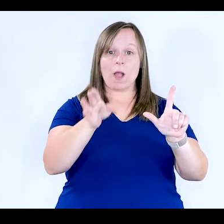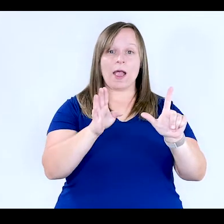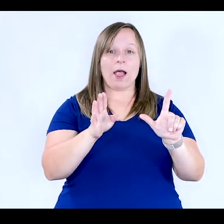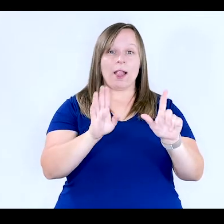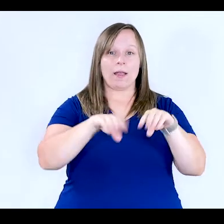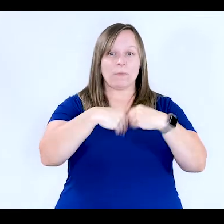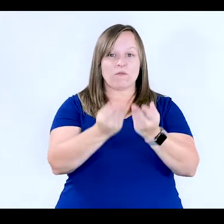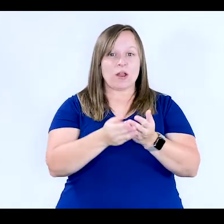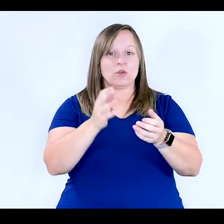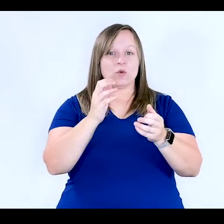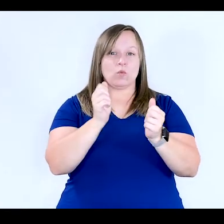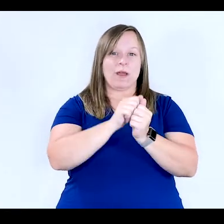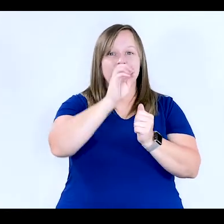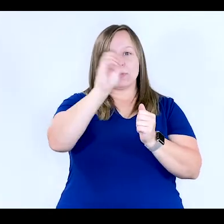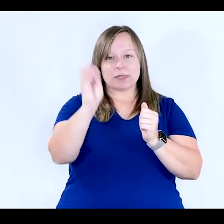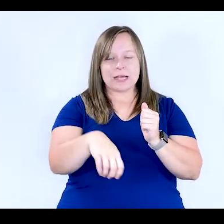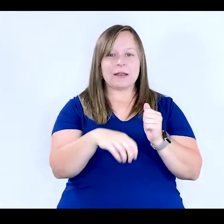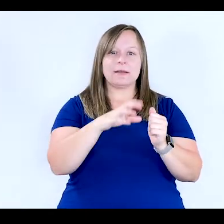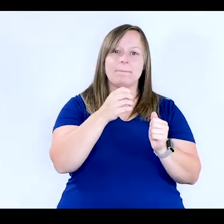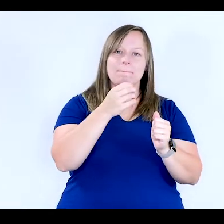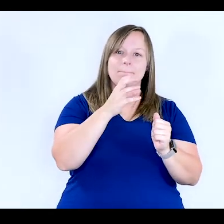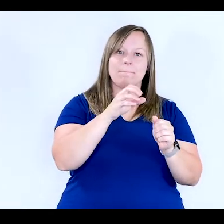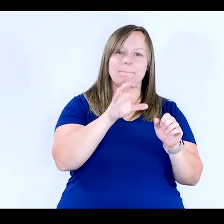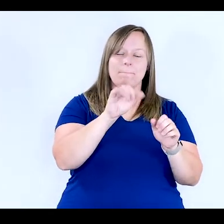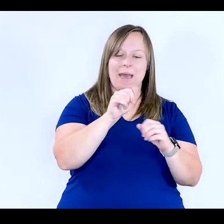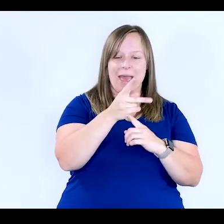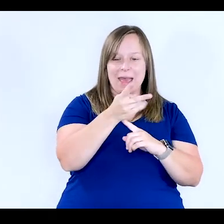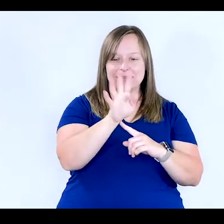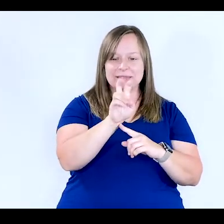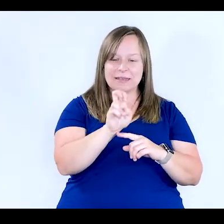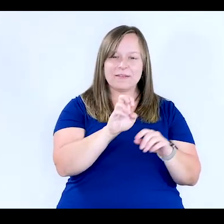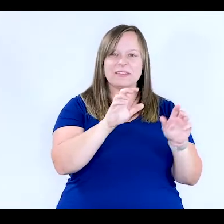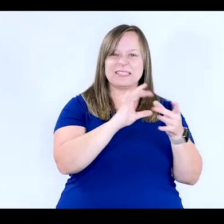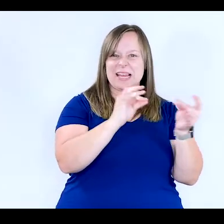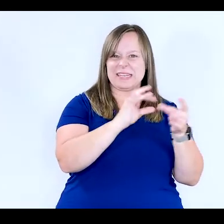will provide you with a percentage of passive sentences, so ones that are in